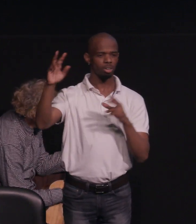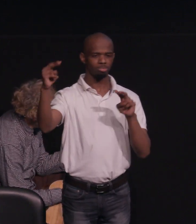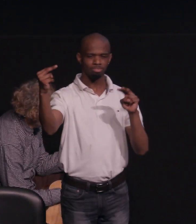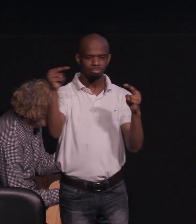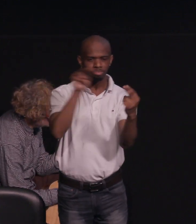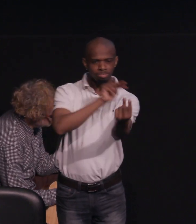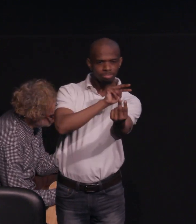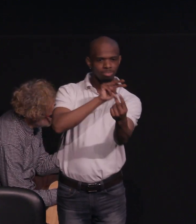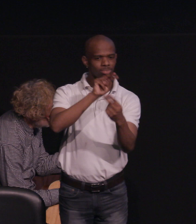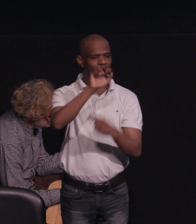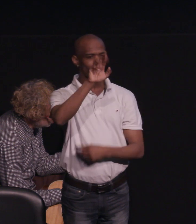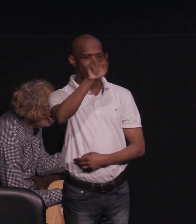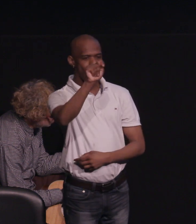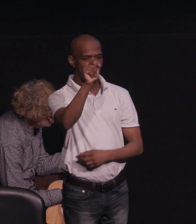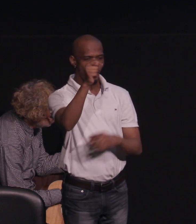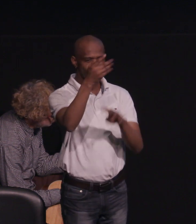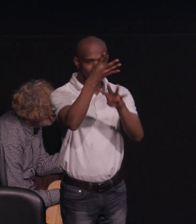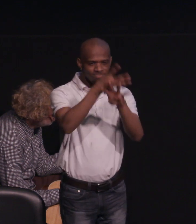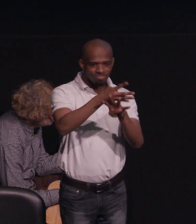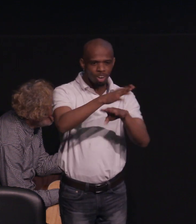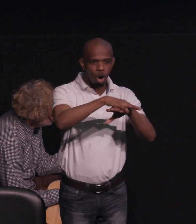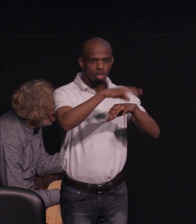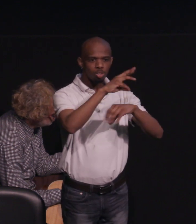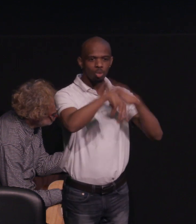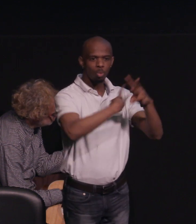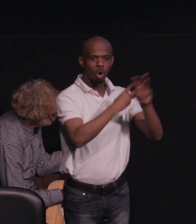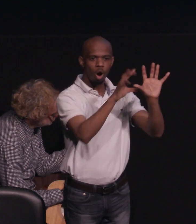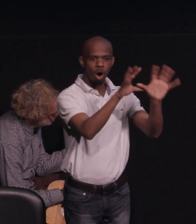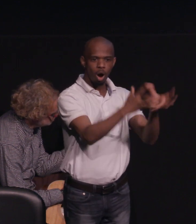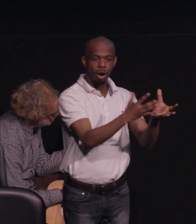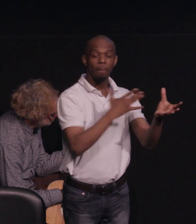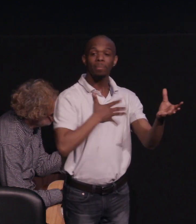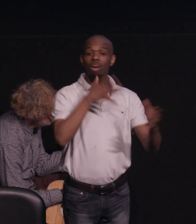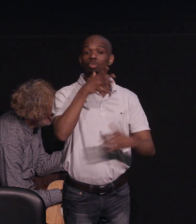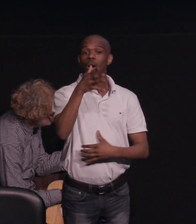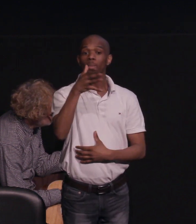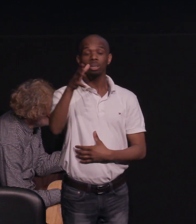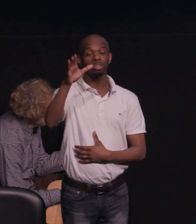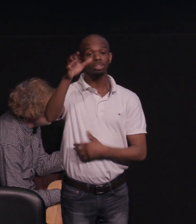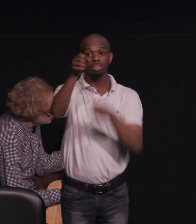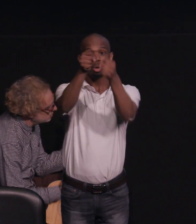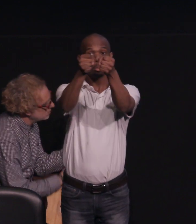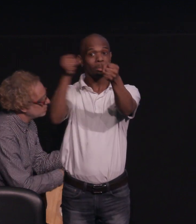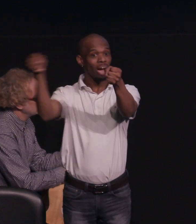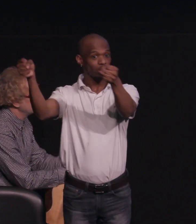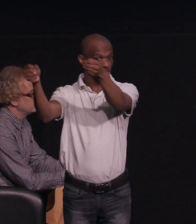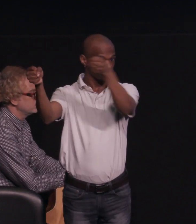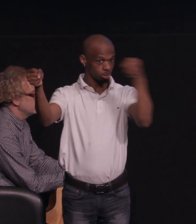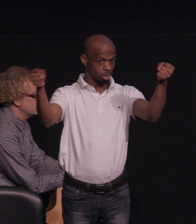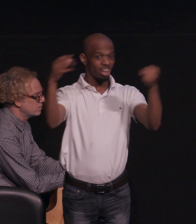my grandmother's pantry, and that song, "Glory, Glory," the one that I recited at the beginning of my talk.